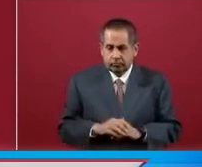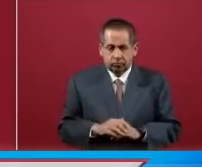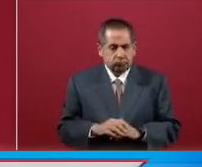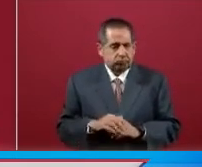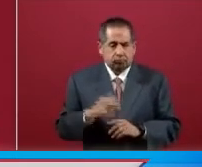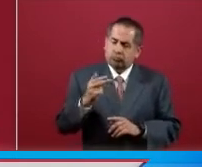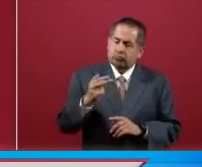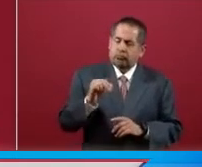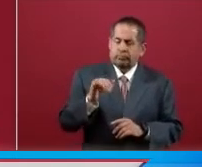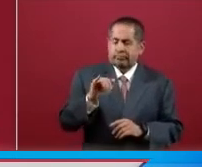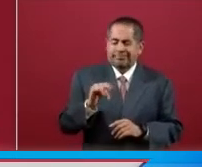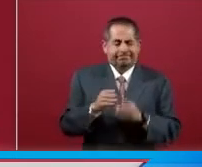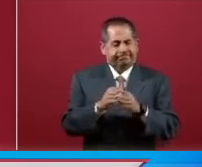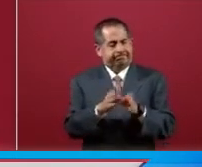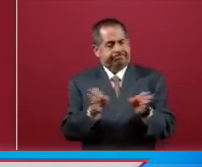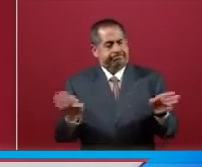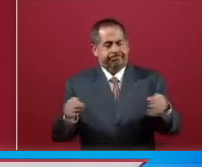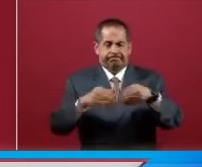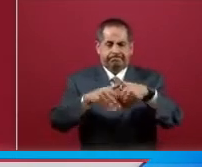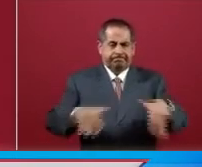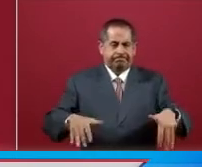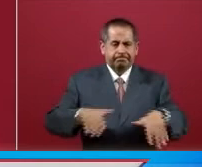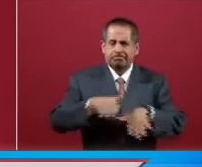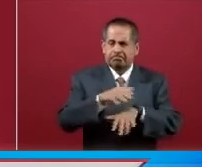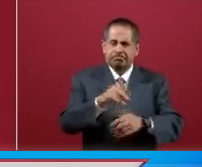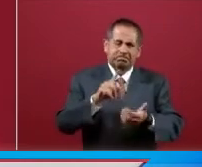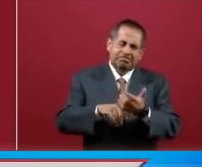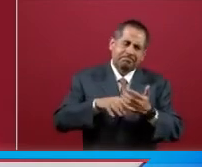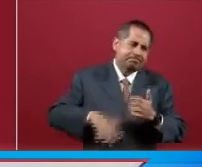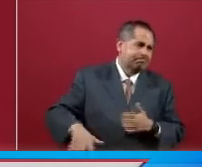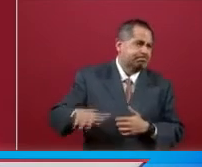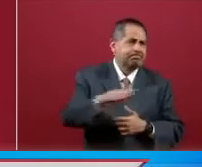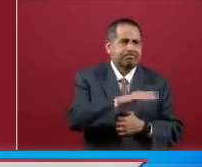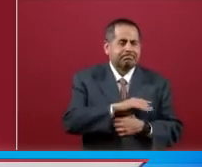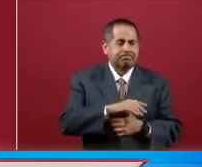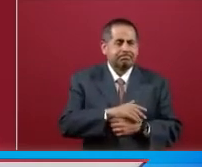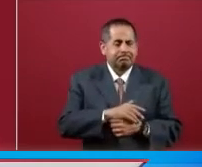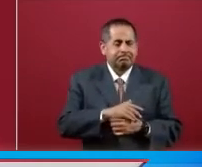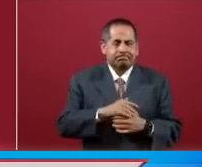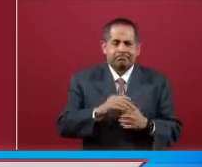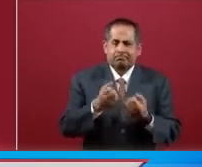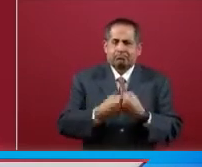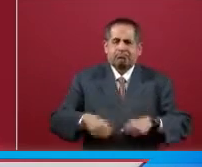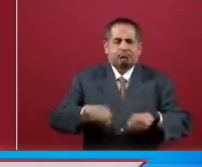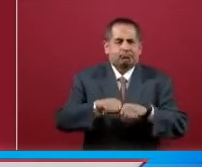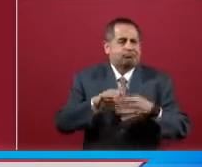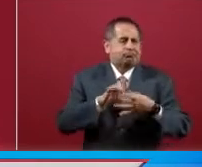to have science and technology at the service of humanity this is achieved by having a good humanistic training